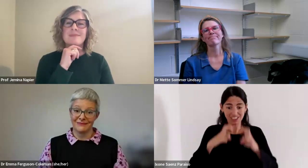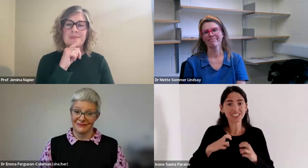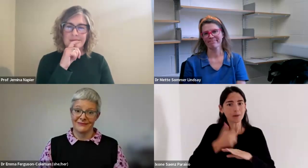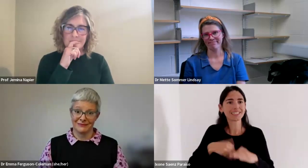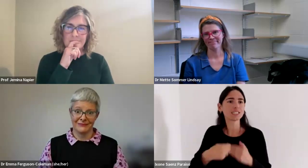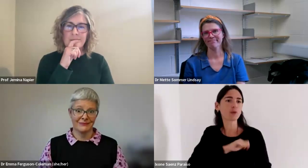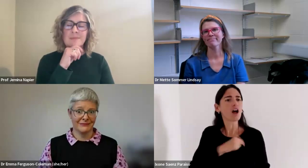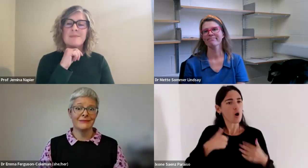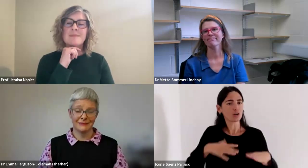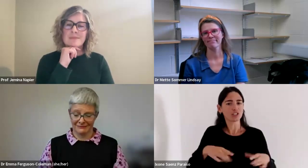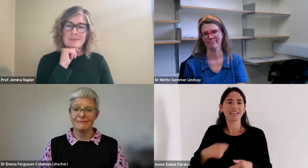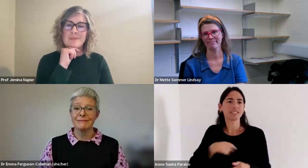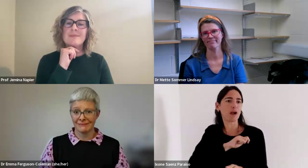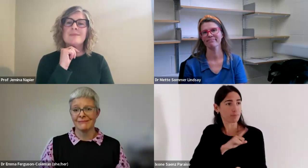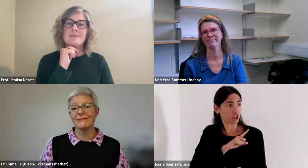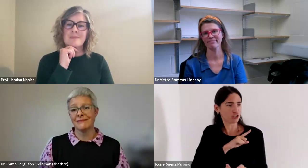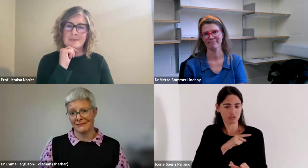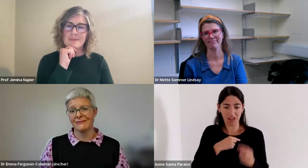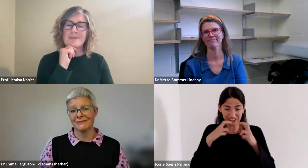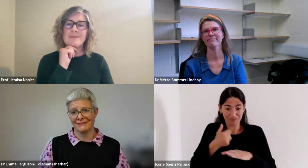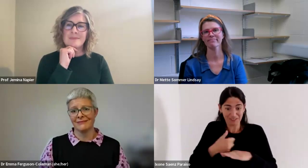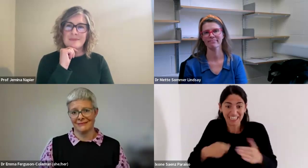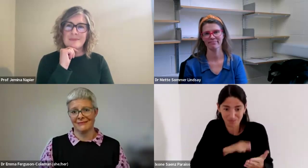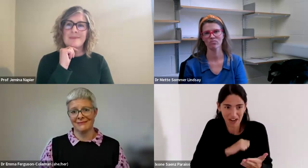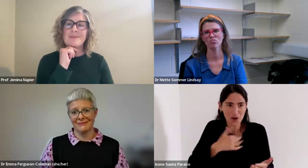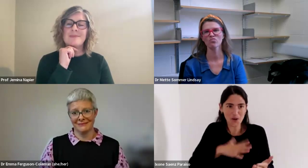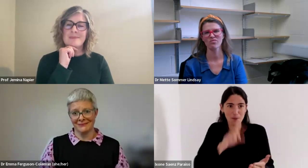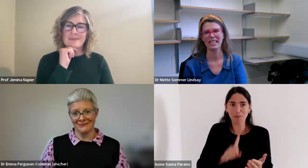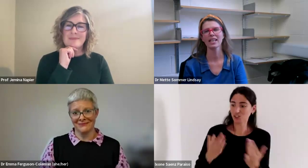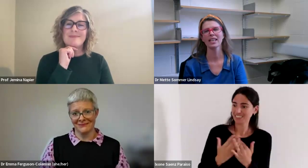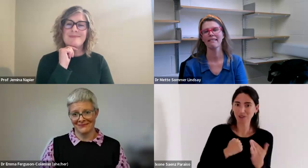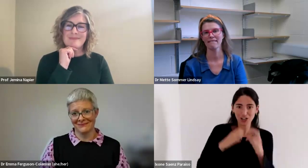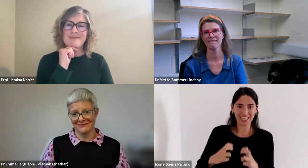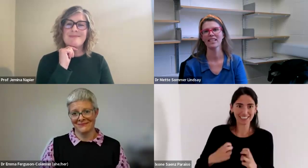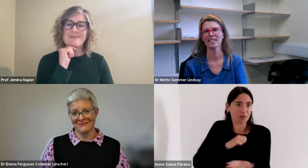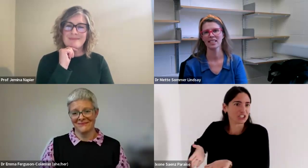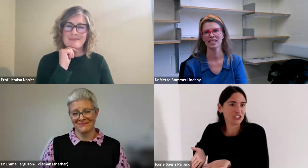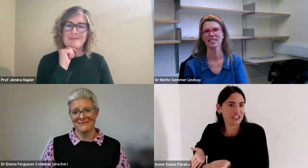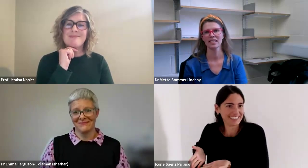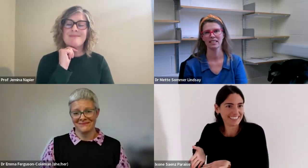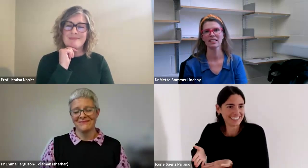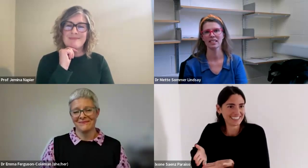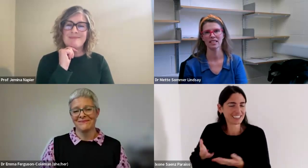I do but my research is based in Spain, I want to be in Spain, because I want people to access